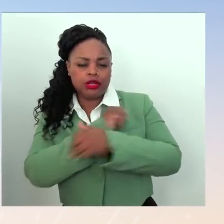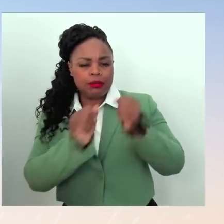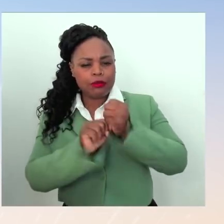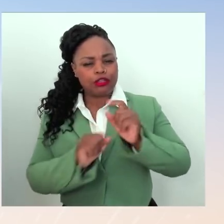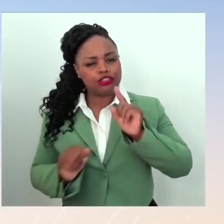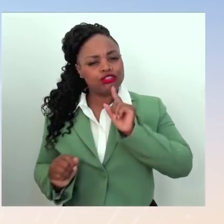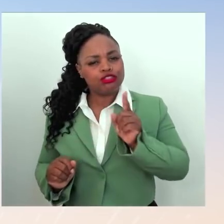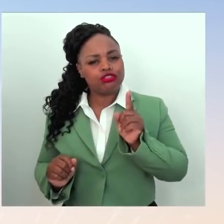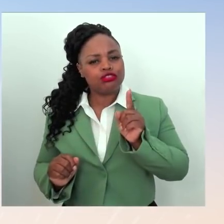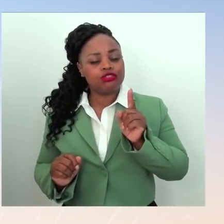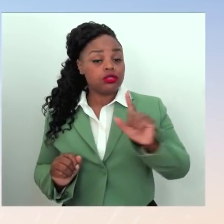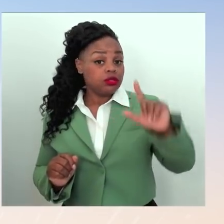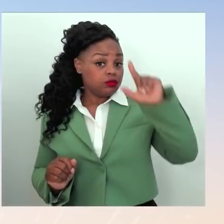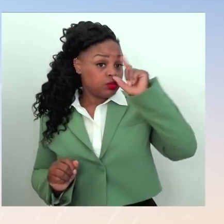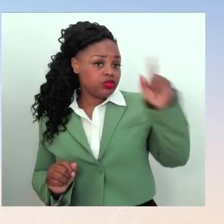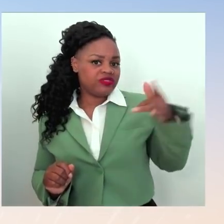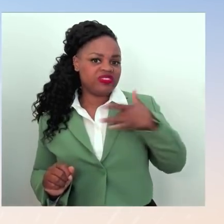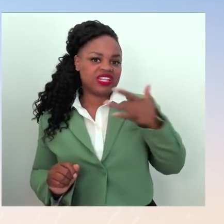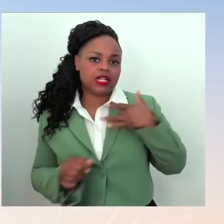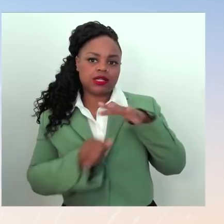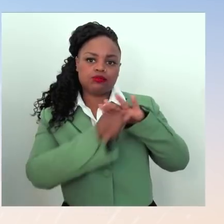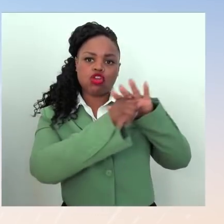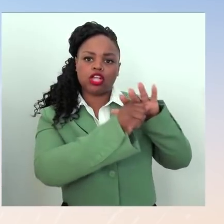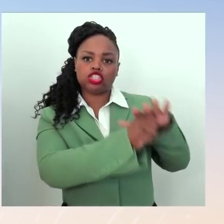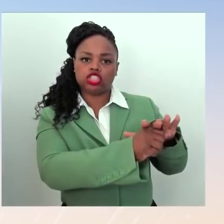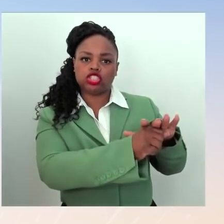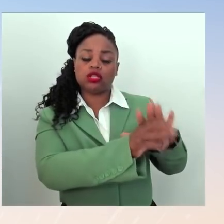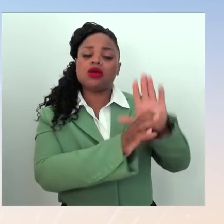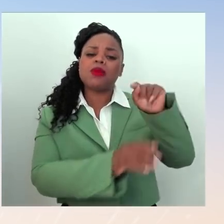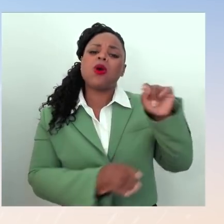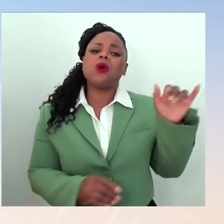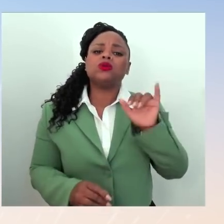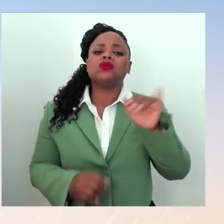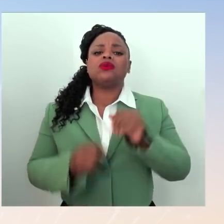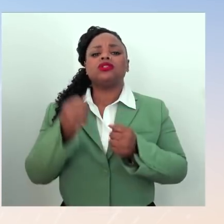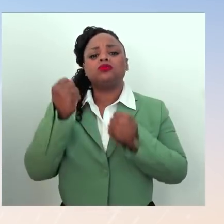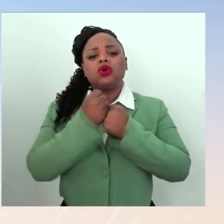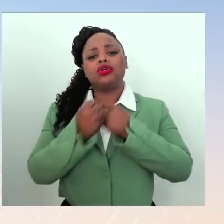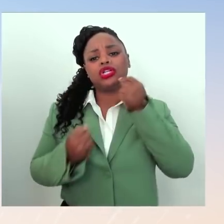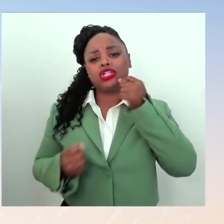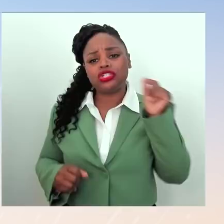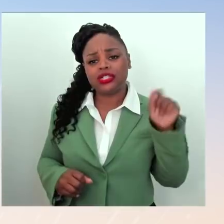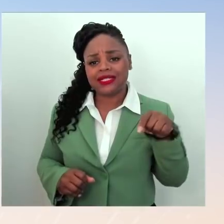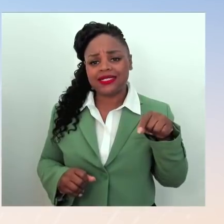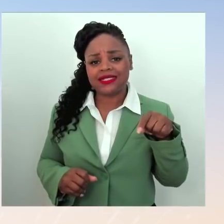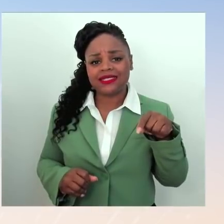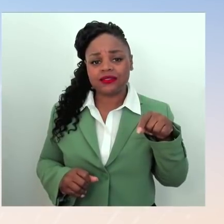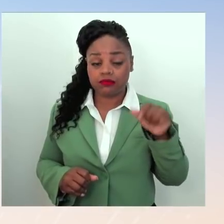fight bravely and courageously. I think the last think I would say on this, Cecilia, is that it's also important --